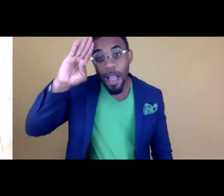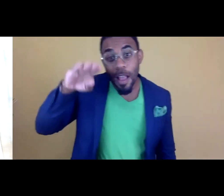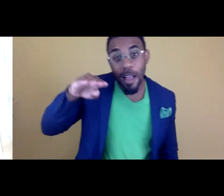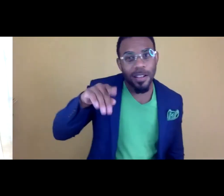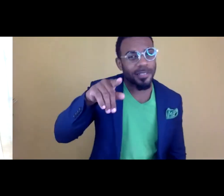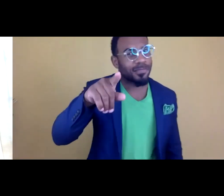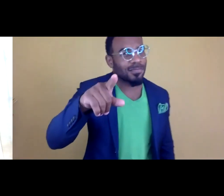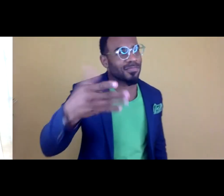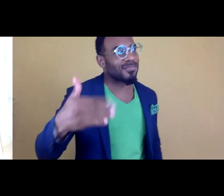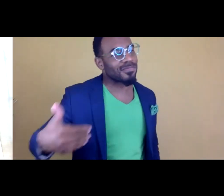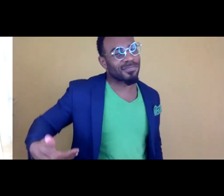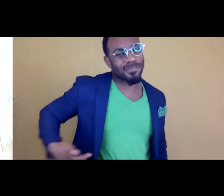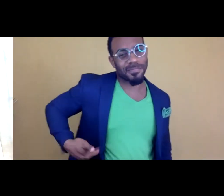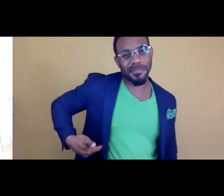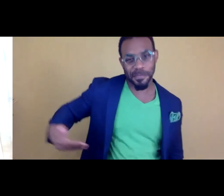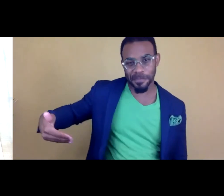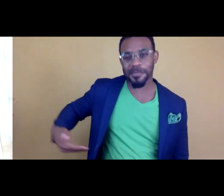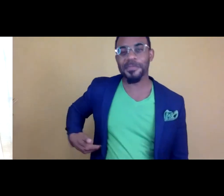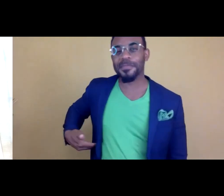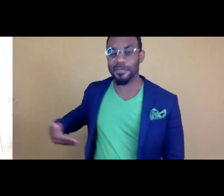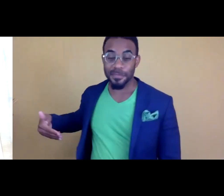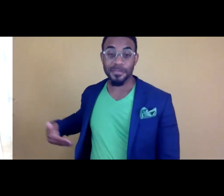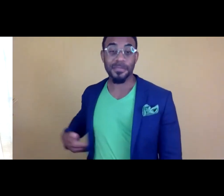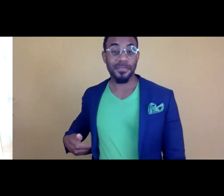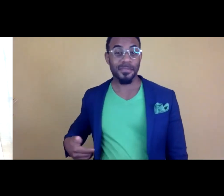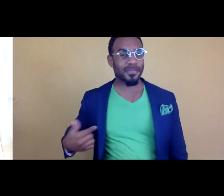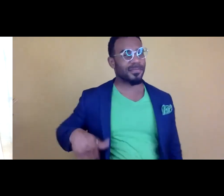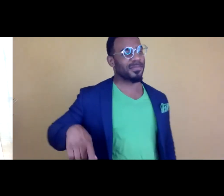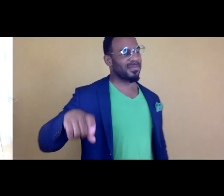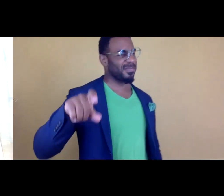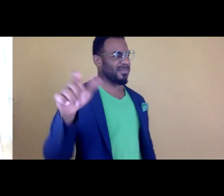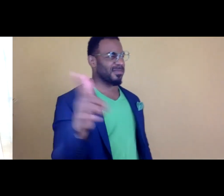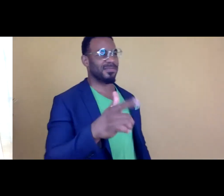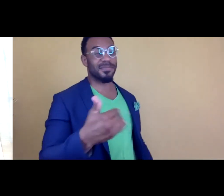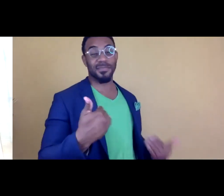Pero yo se que tu lo tienes.